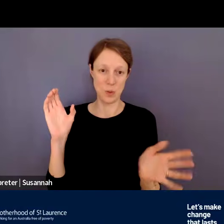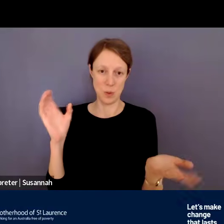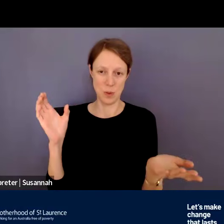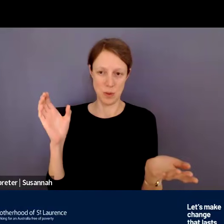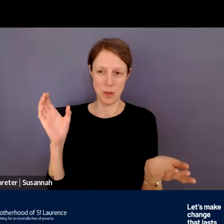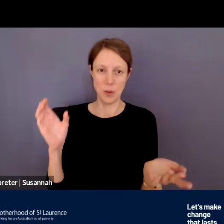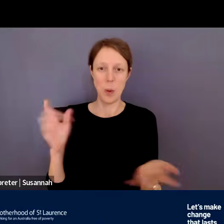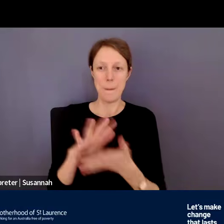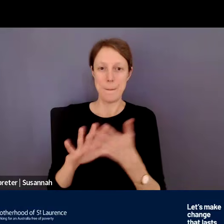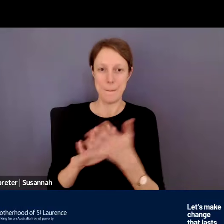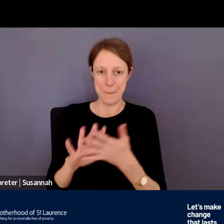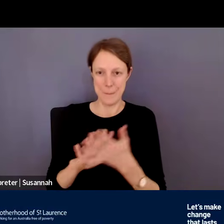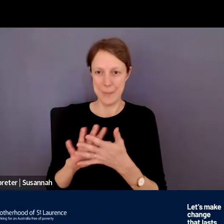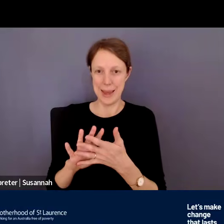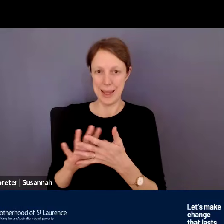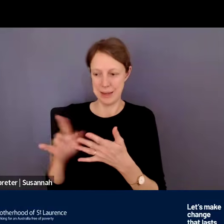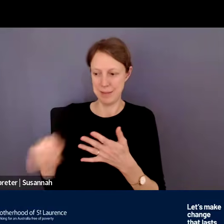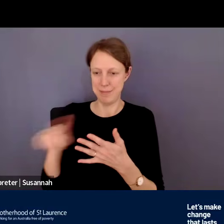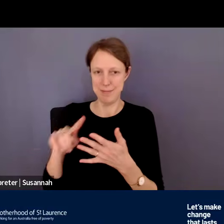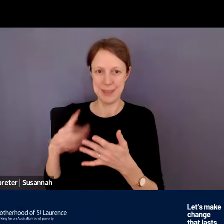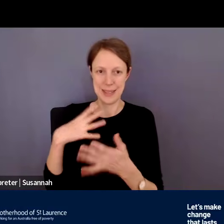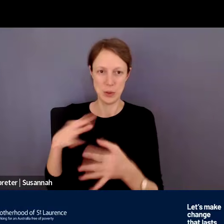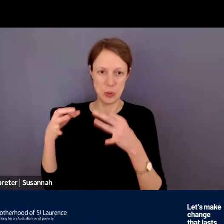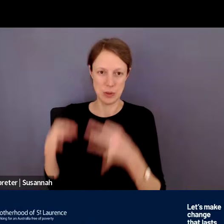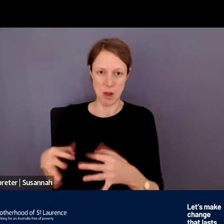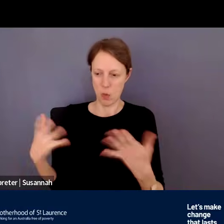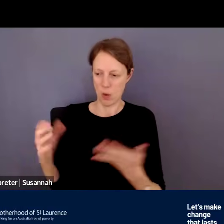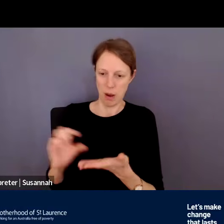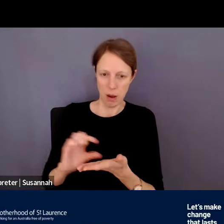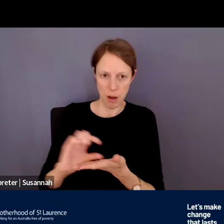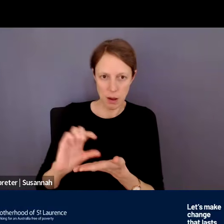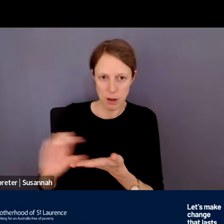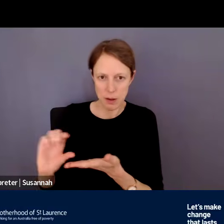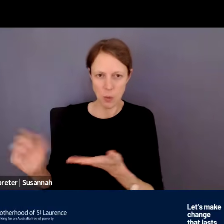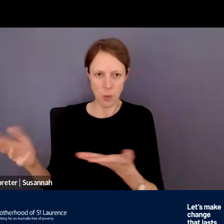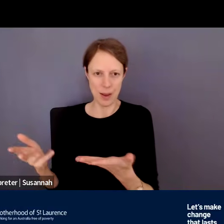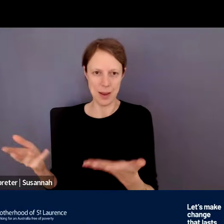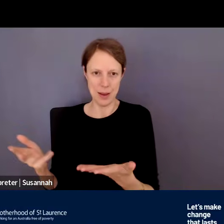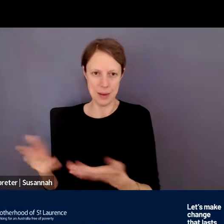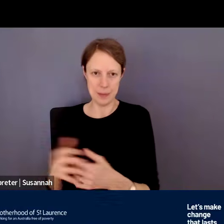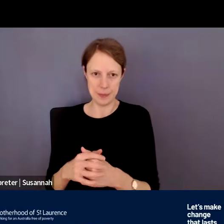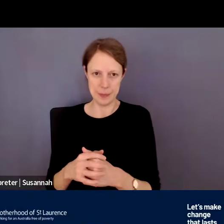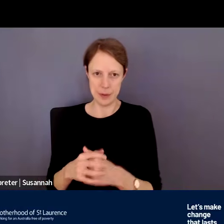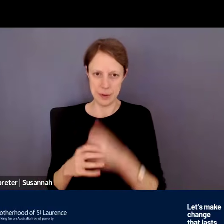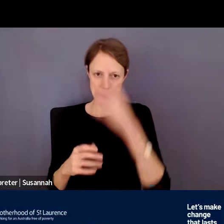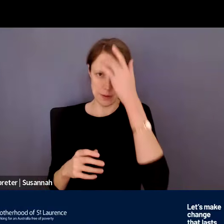made about where that investment goes. And so we shouldn't be - we shouldn't be dishonest